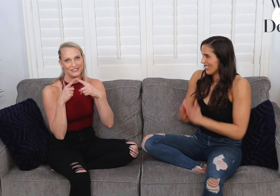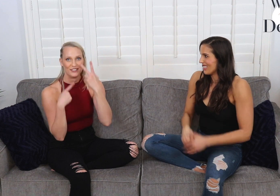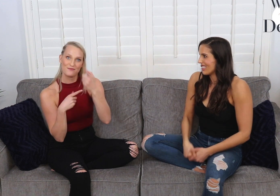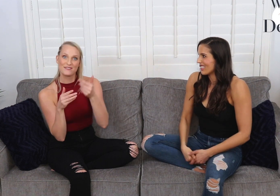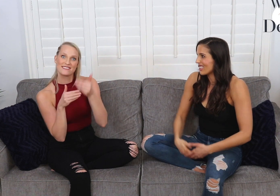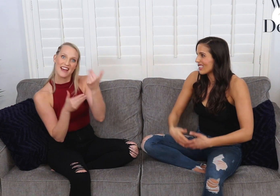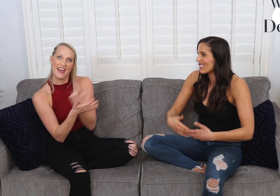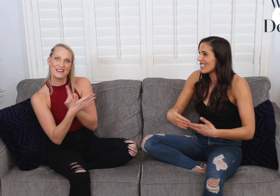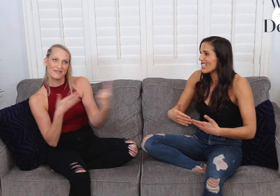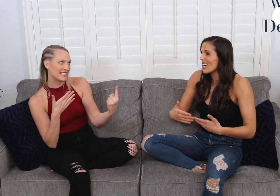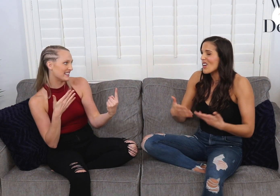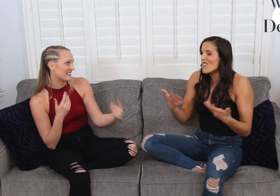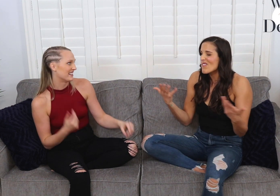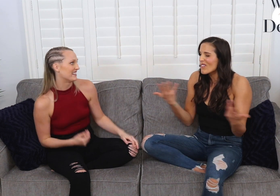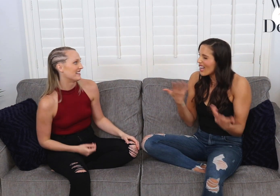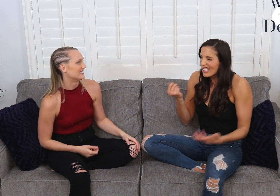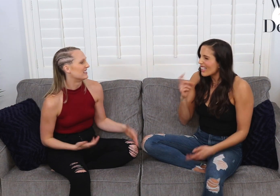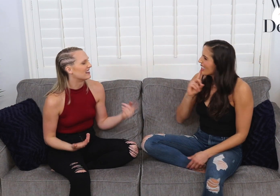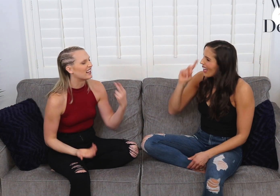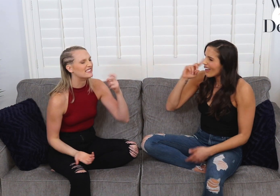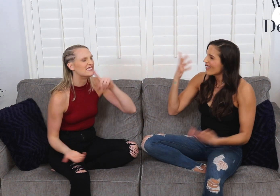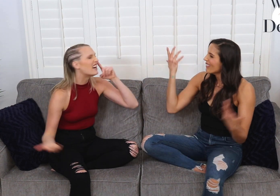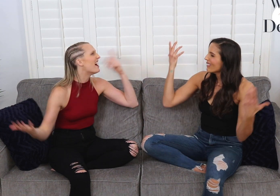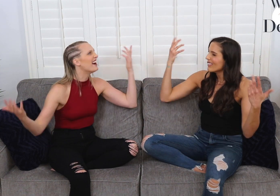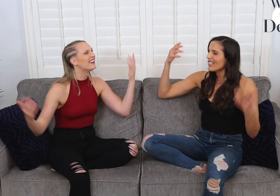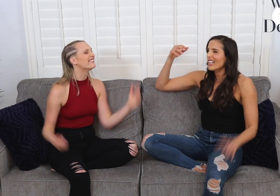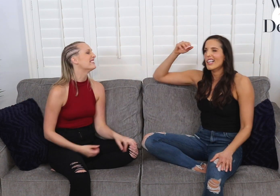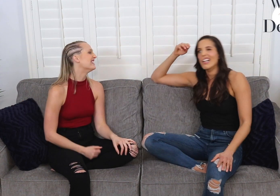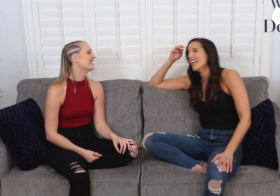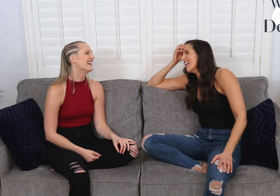Woohoo! Can't wait to see you next week! "What the Deaf?!"